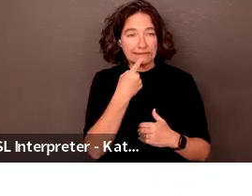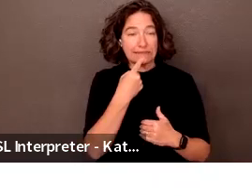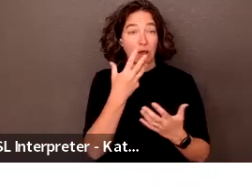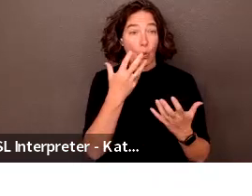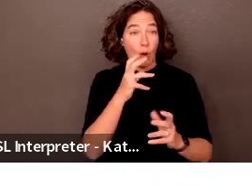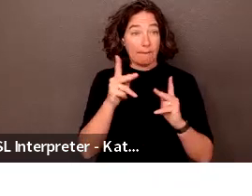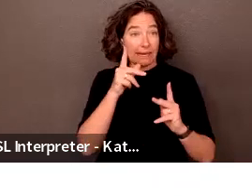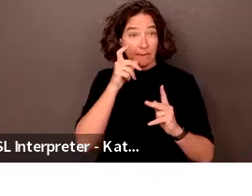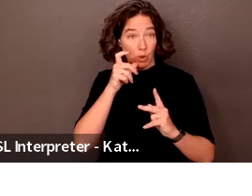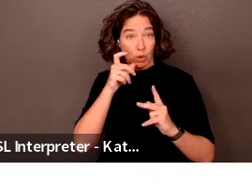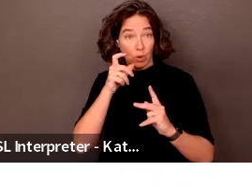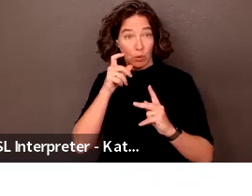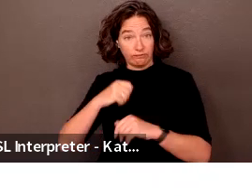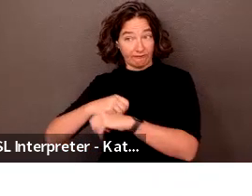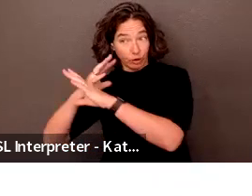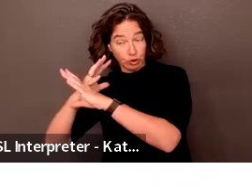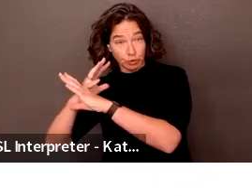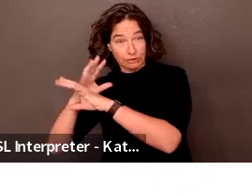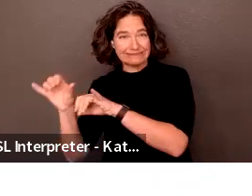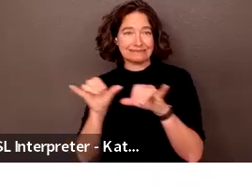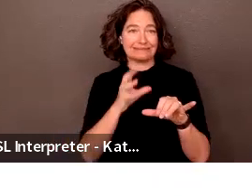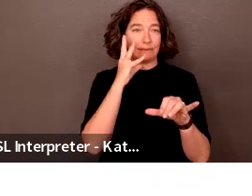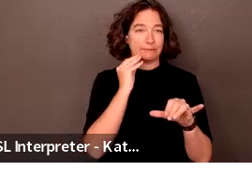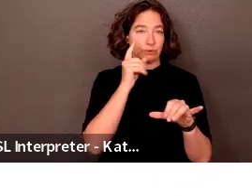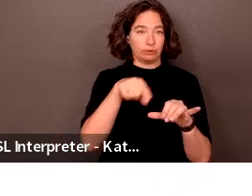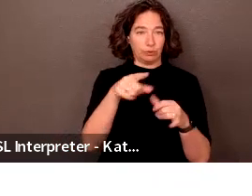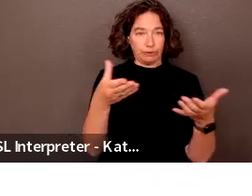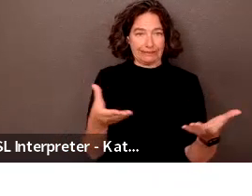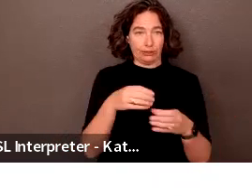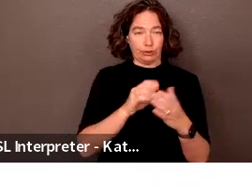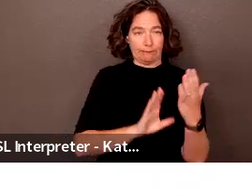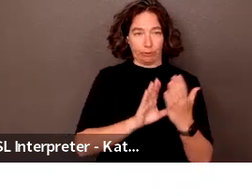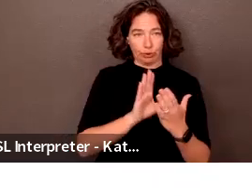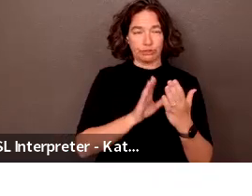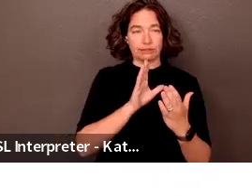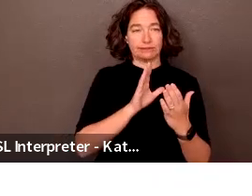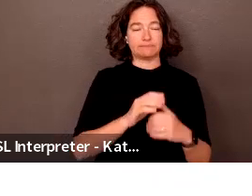or off and speak as much or as little as you'd like. However, in the room if